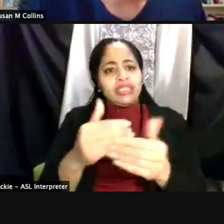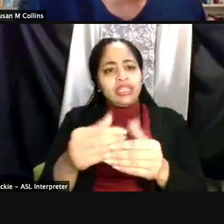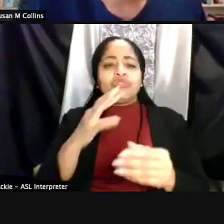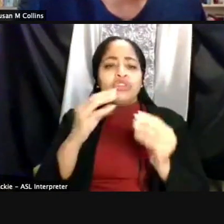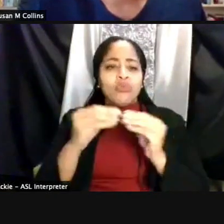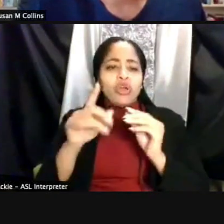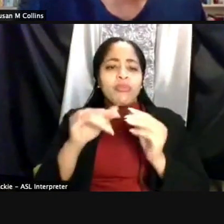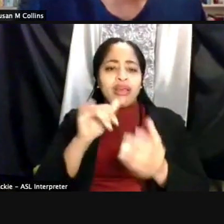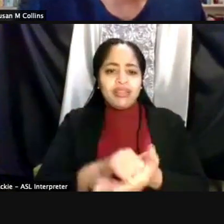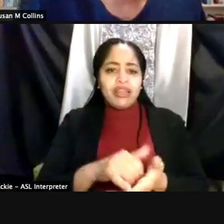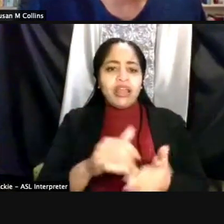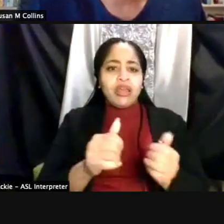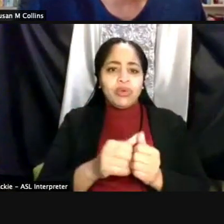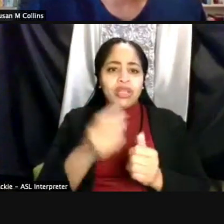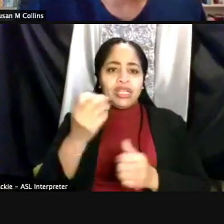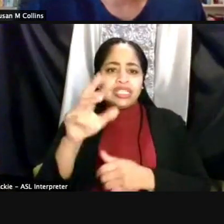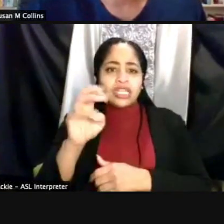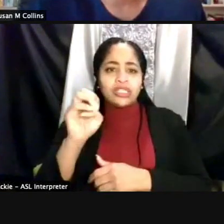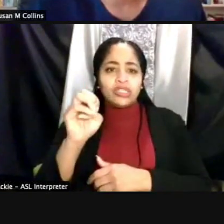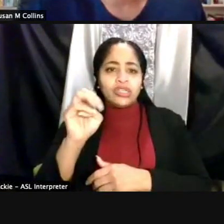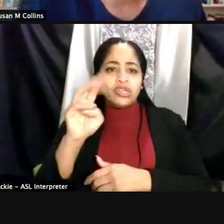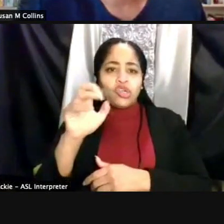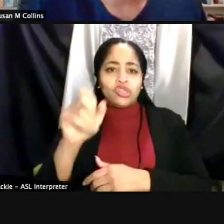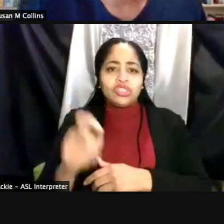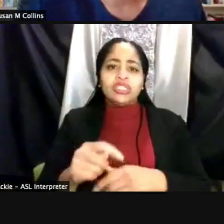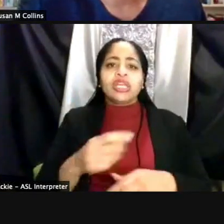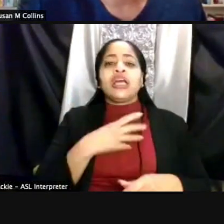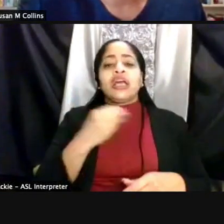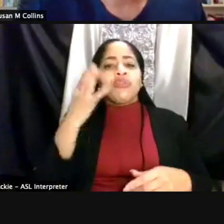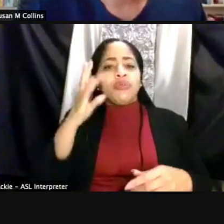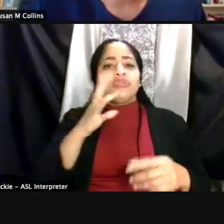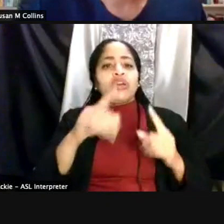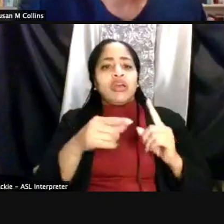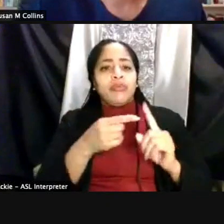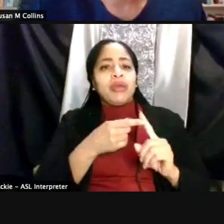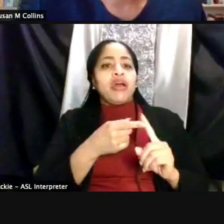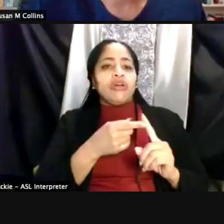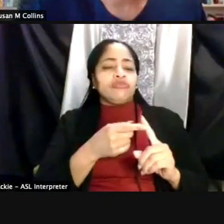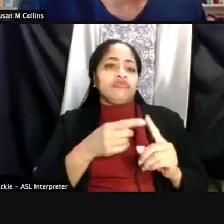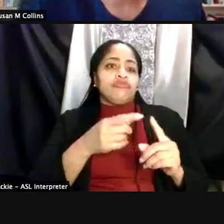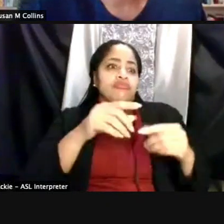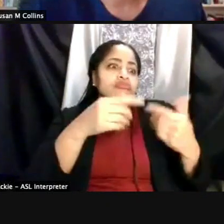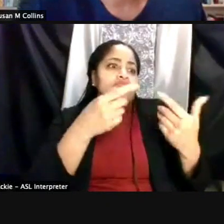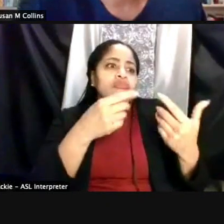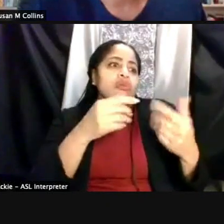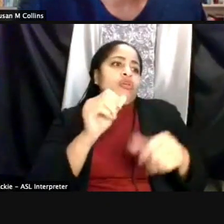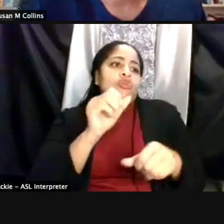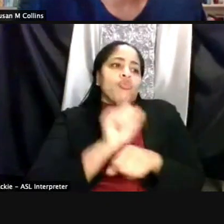In fact, the testing program worked with the student government to really work on making this as easy